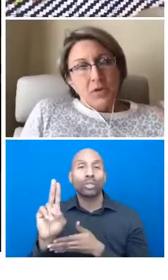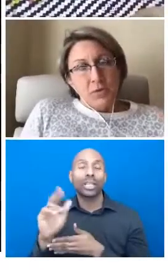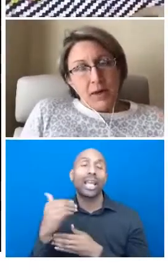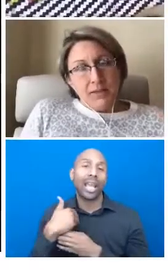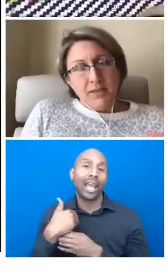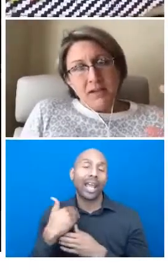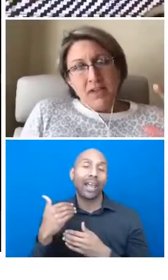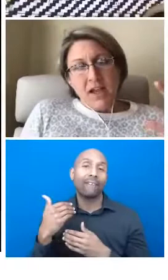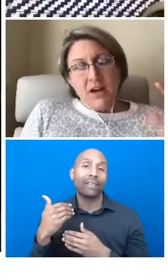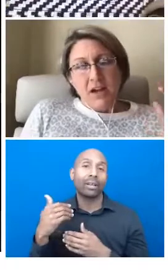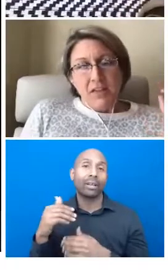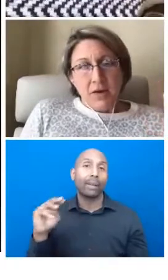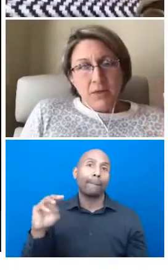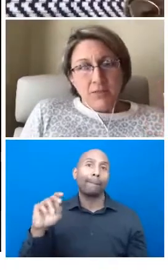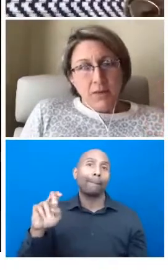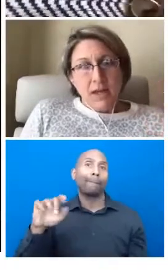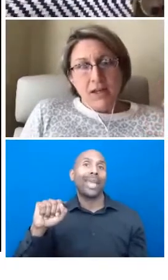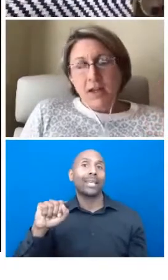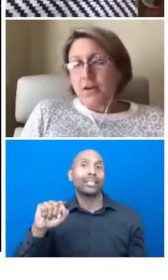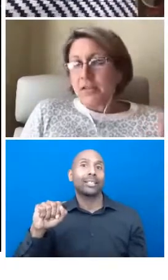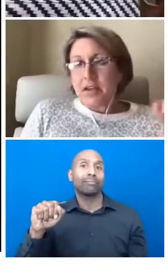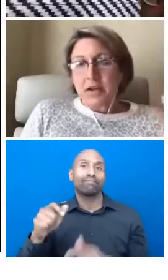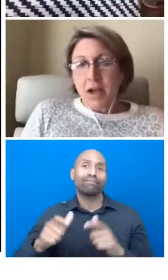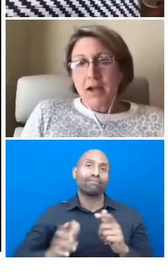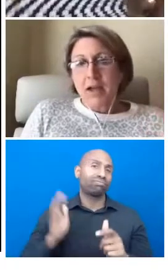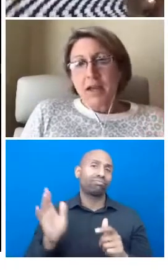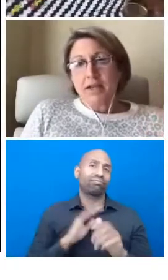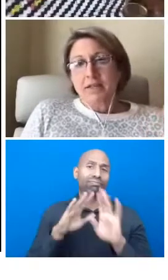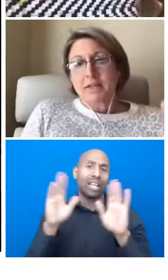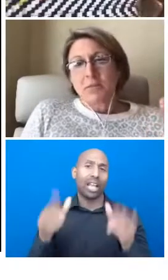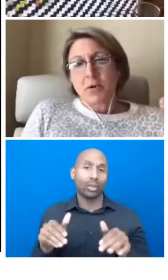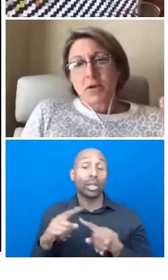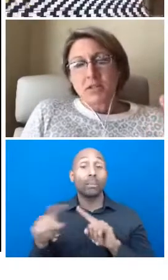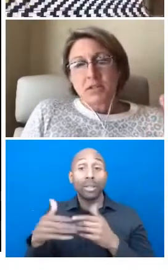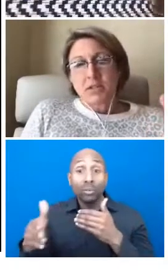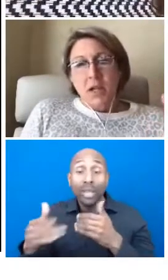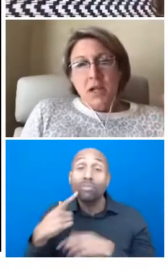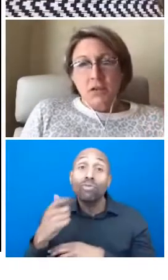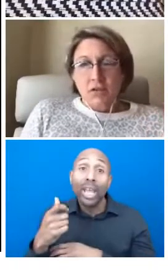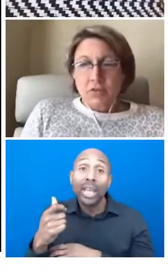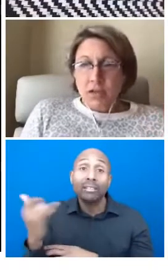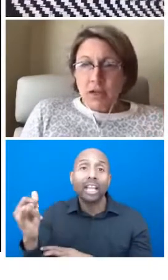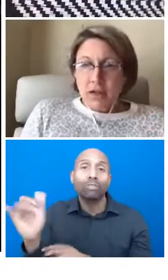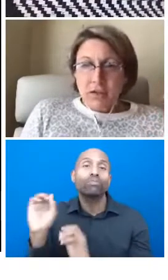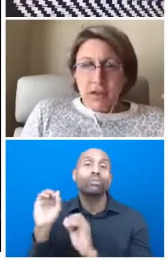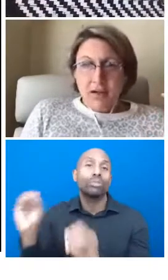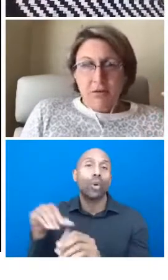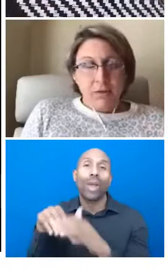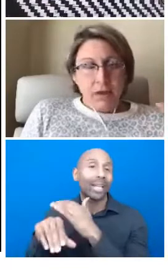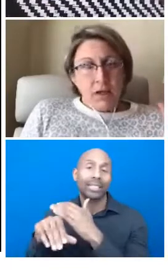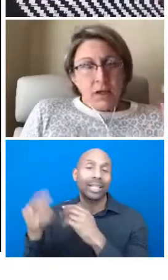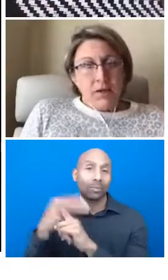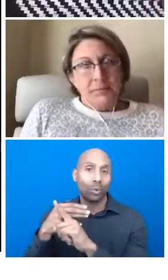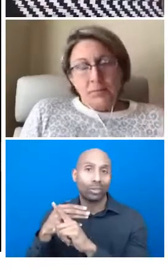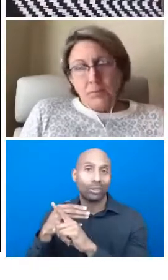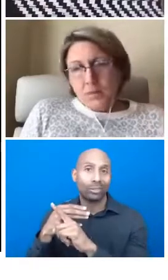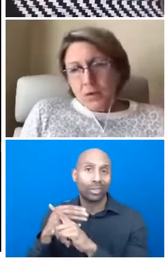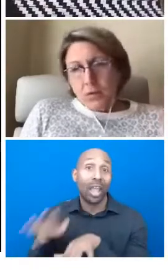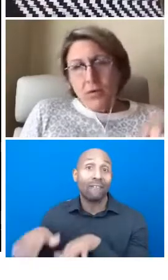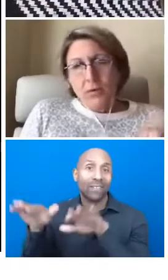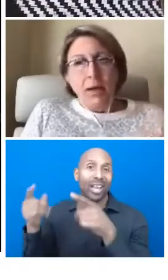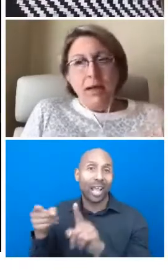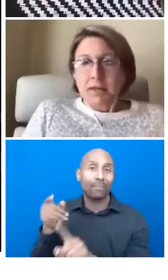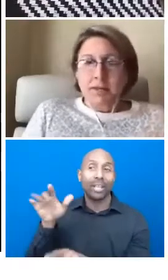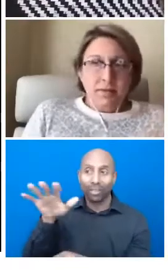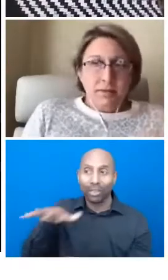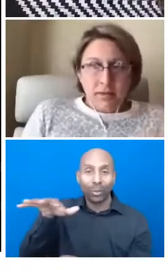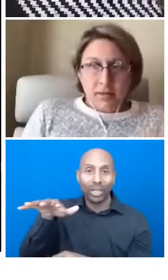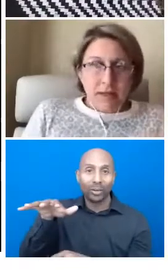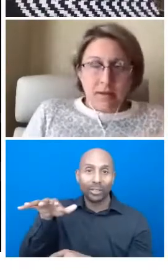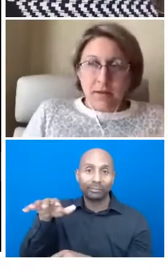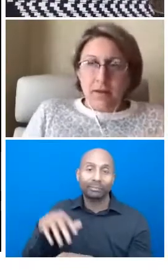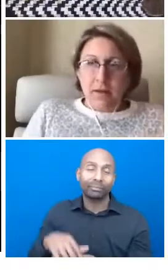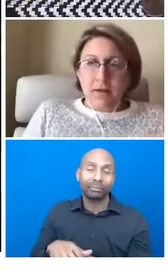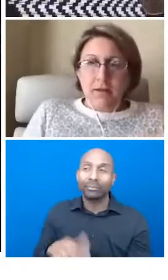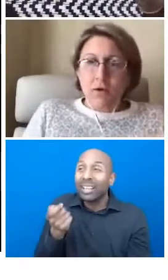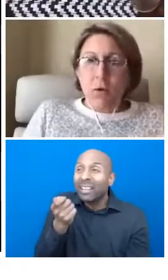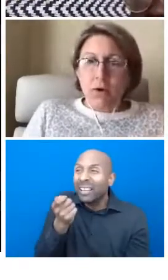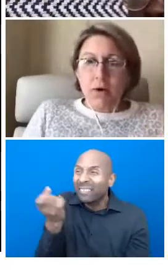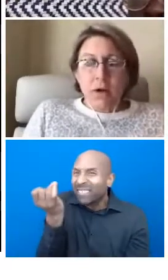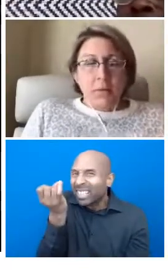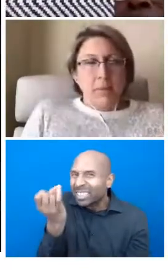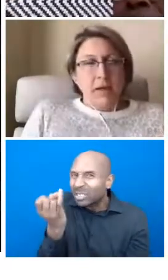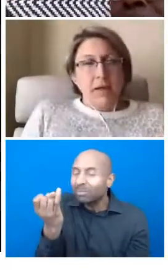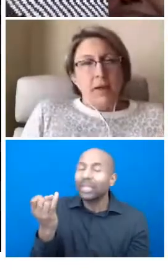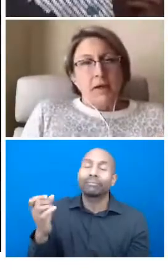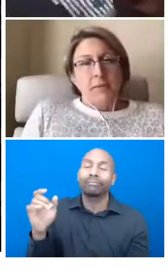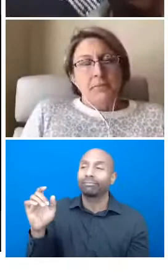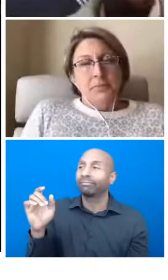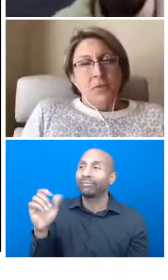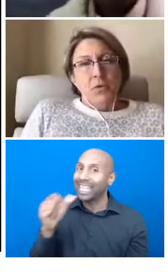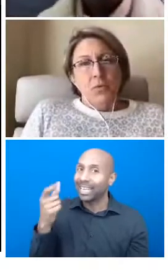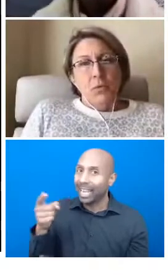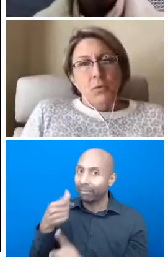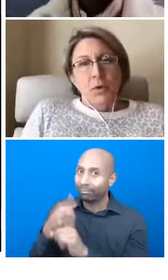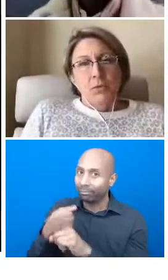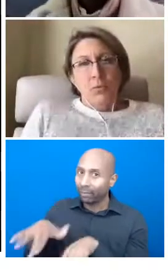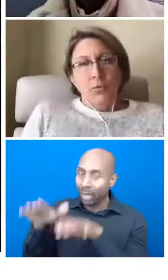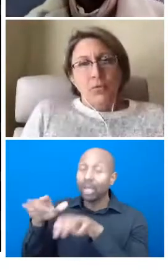The rest of the area did not get access to mortgages, and those are the areas